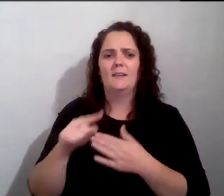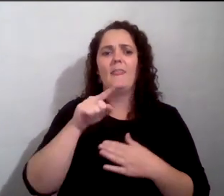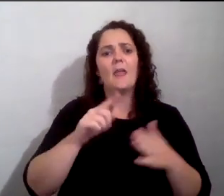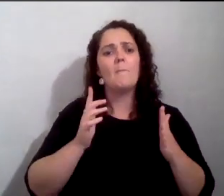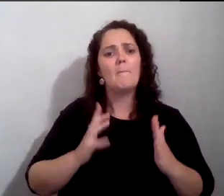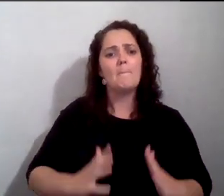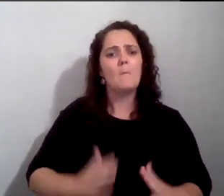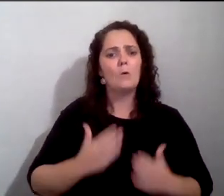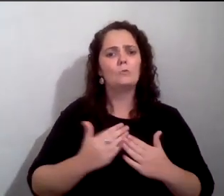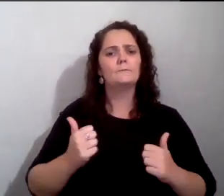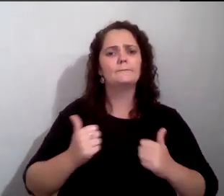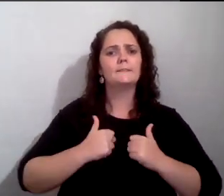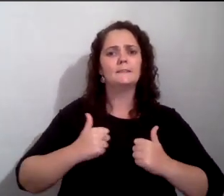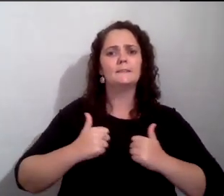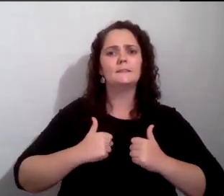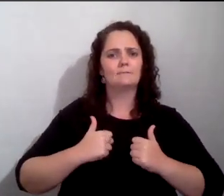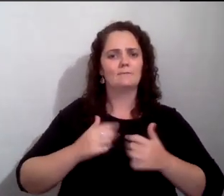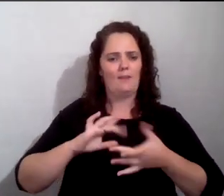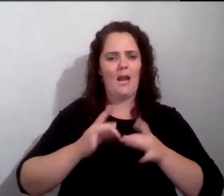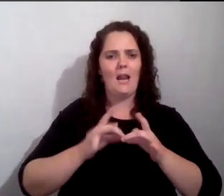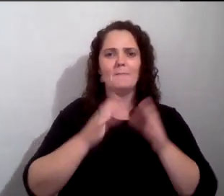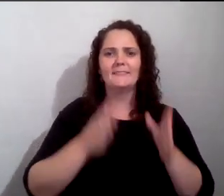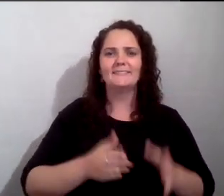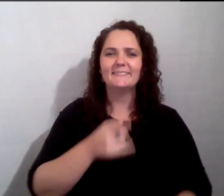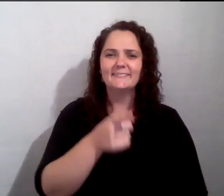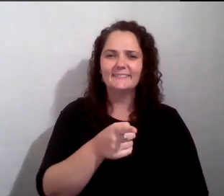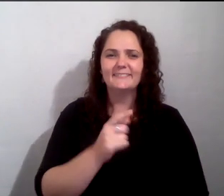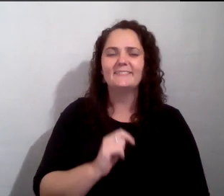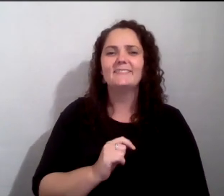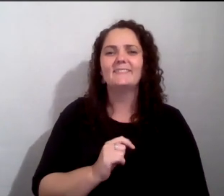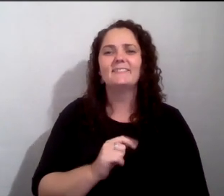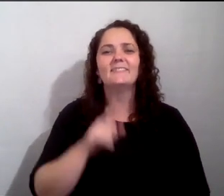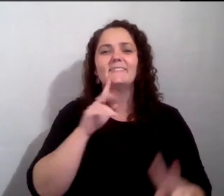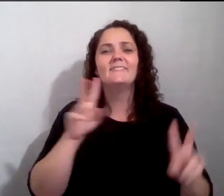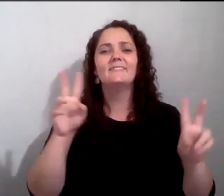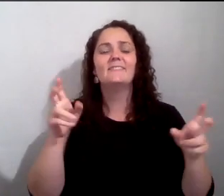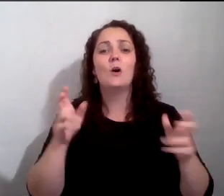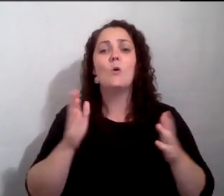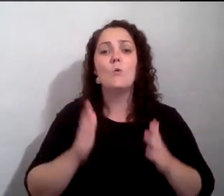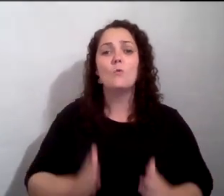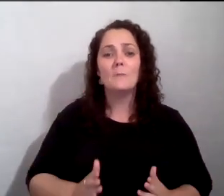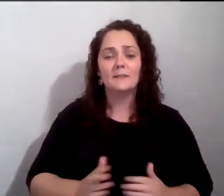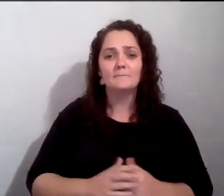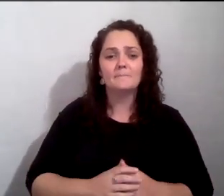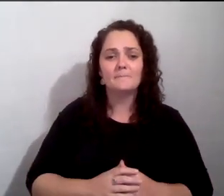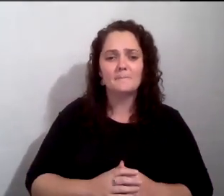women's body, she is quoted as saying that the human body is